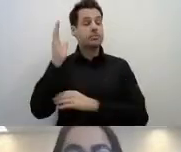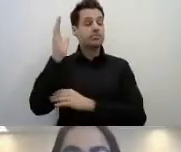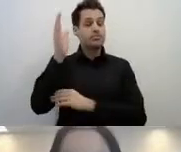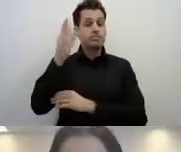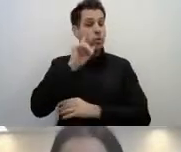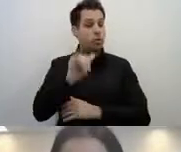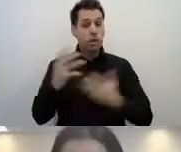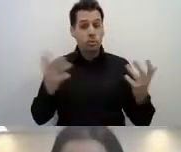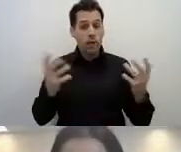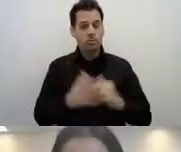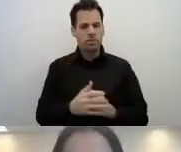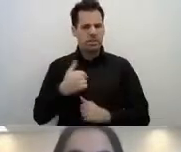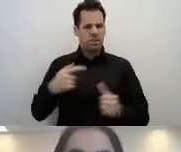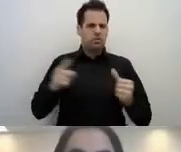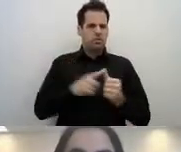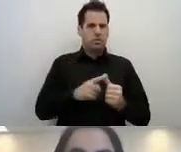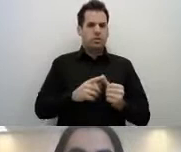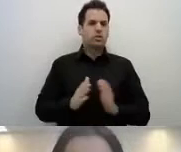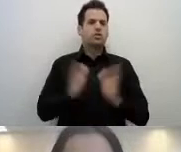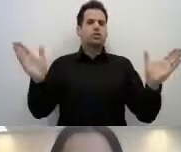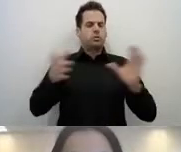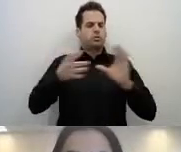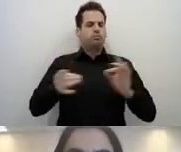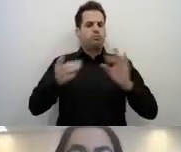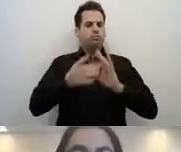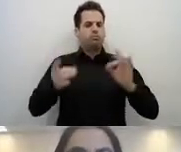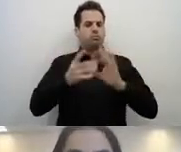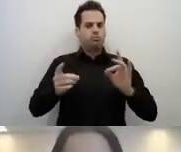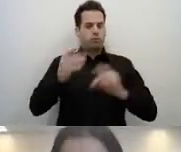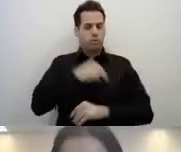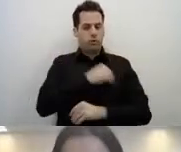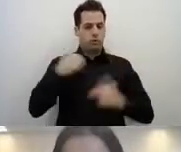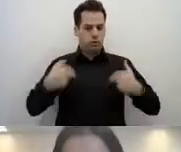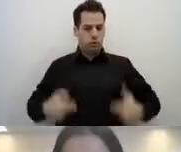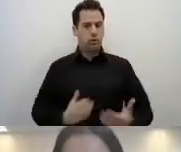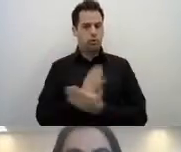to give you a bit of an overview of manitoba's human rights code our human rights law generally